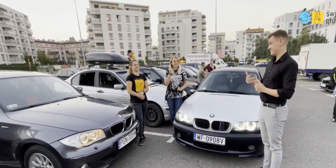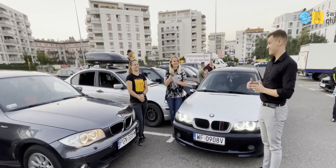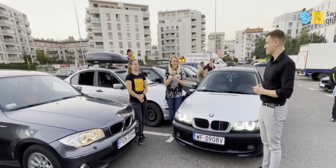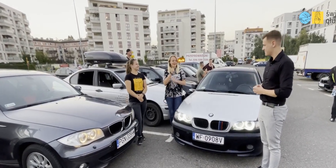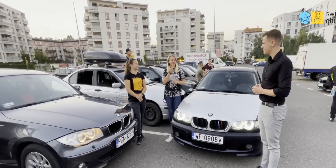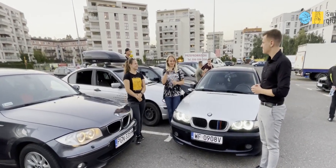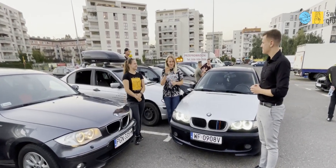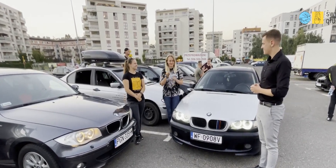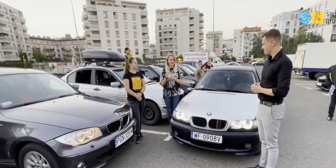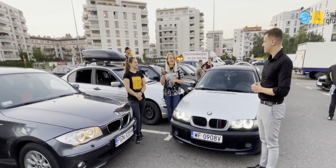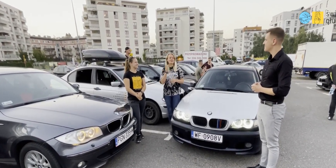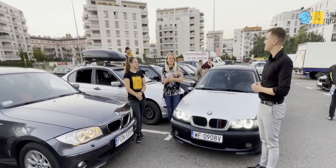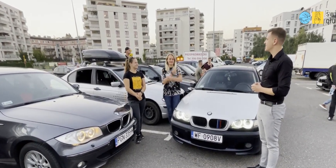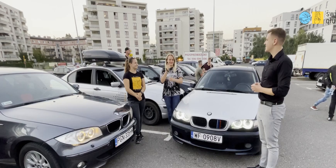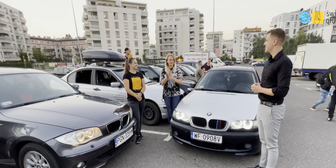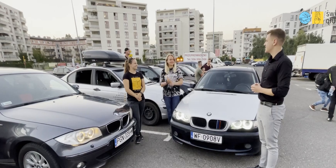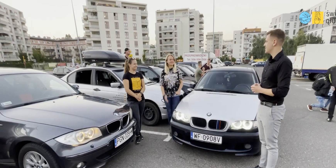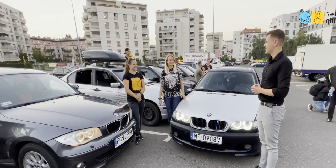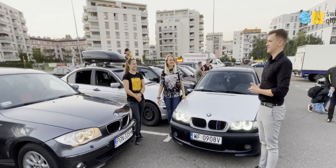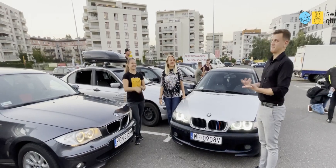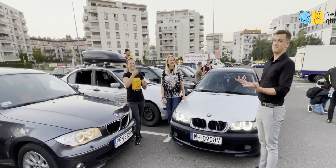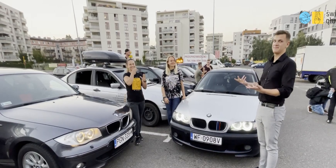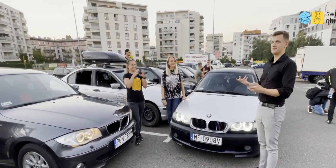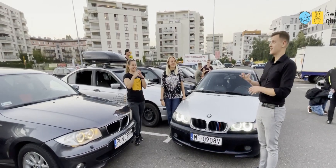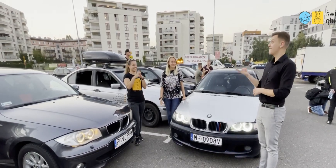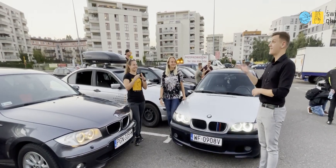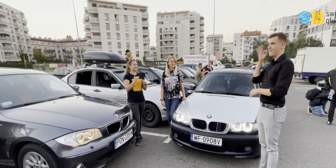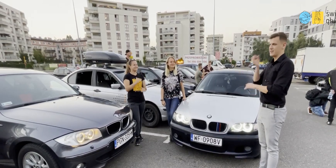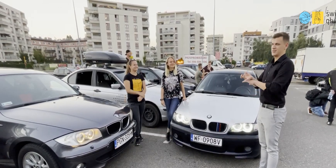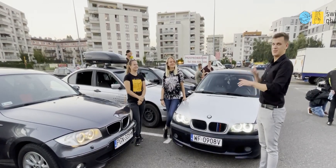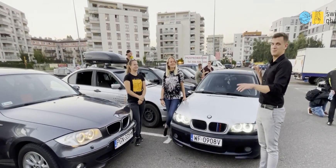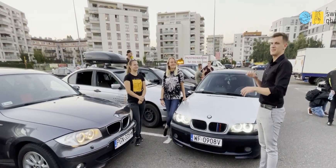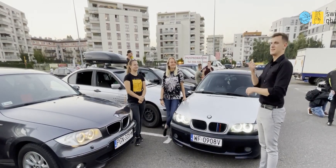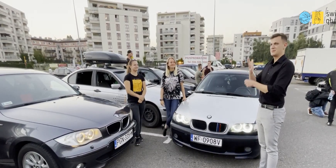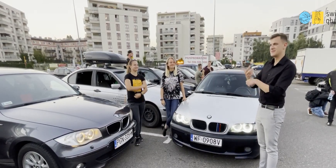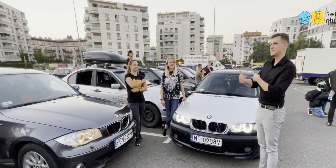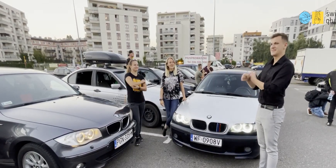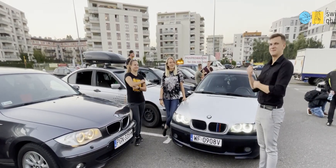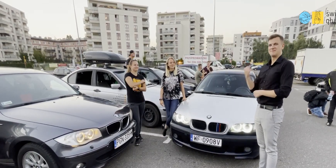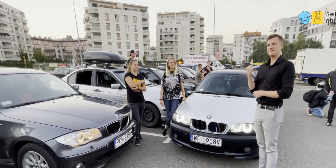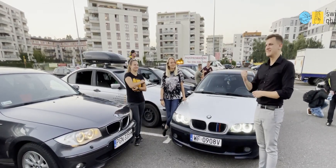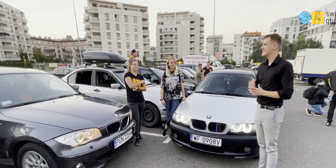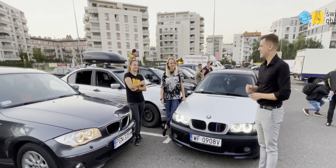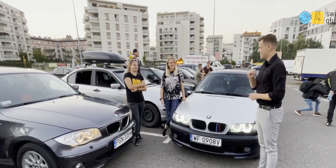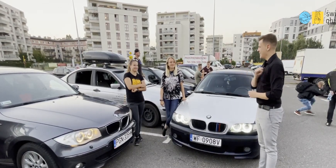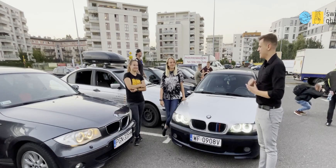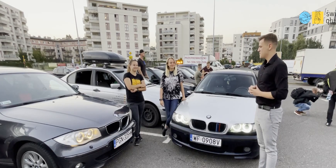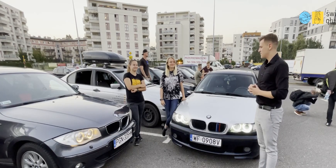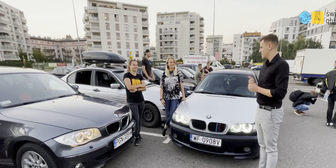I also have a 2.0 engine, with a power of 140 horses. [K]: Not only that BMW, it's also quick...